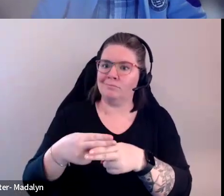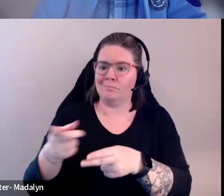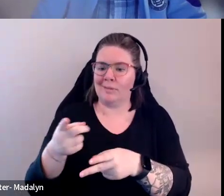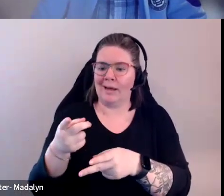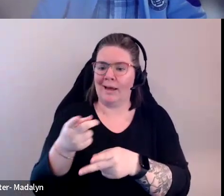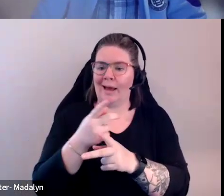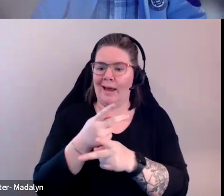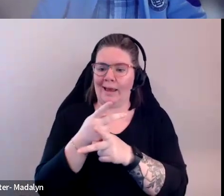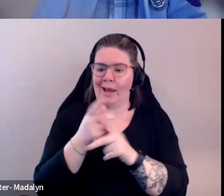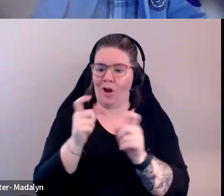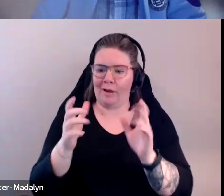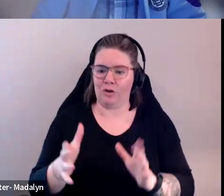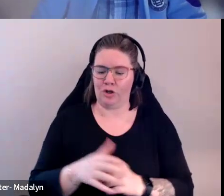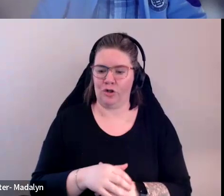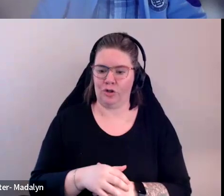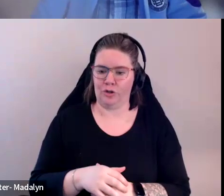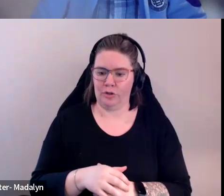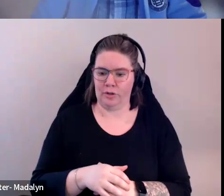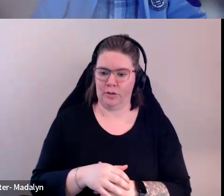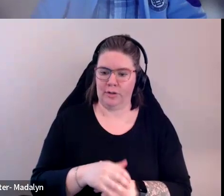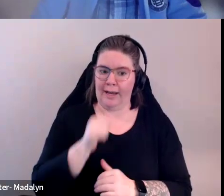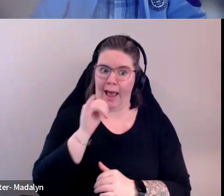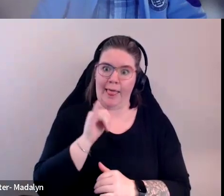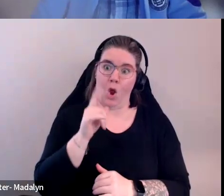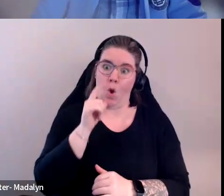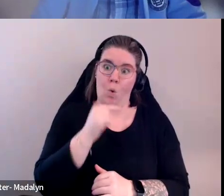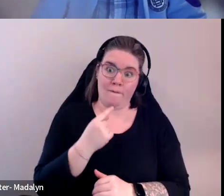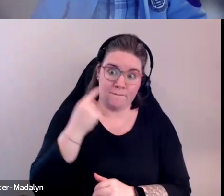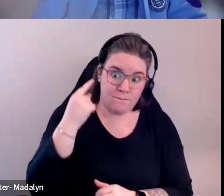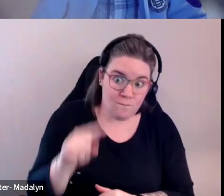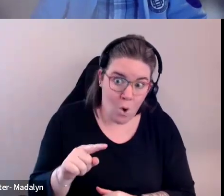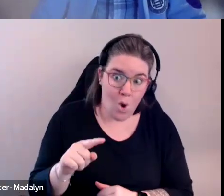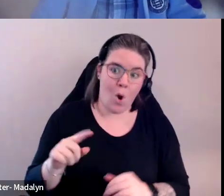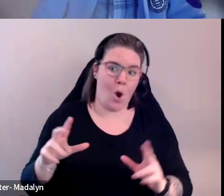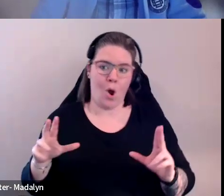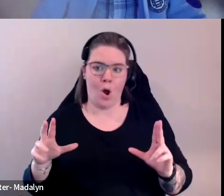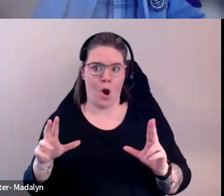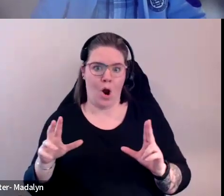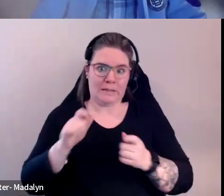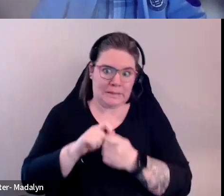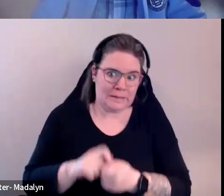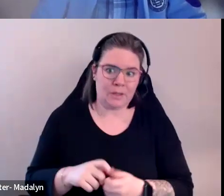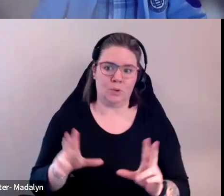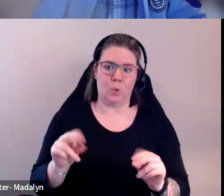Brooke Wilson (she/her): I don't think we can go as far as like. Who are you? A caregiver for? But at the same time.